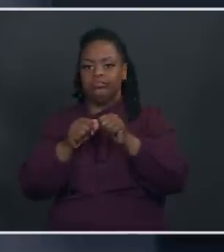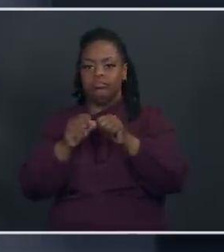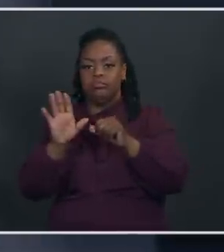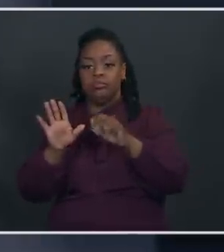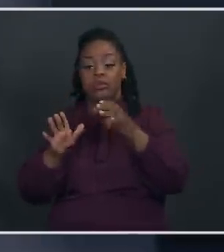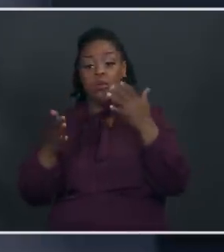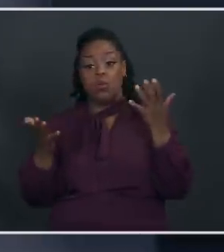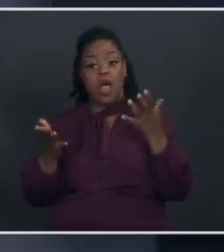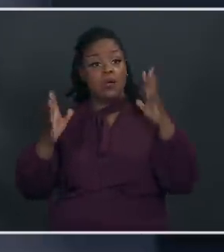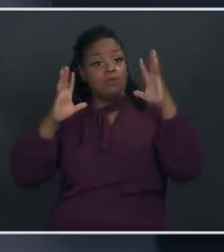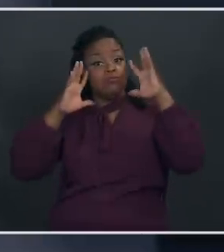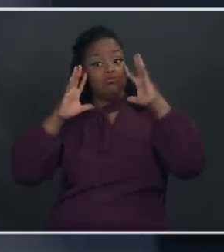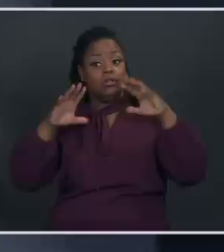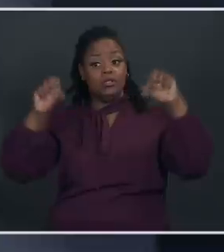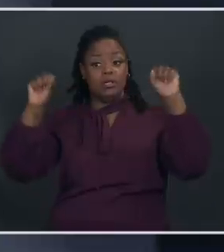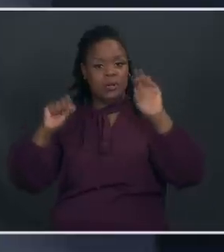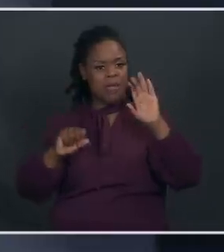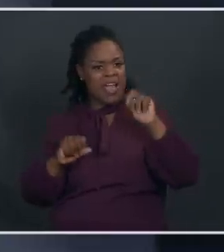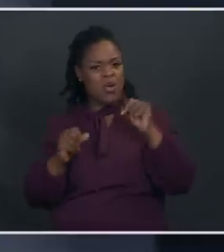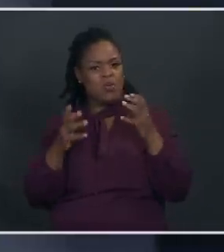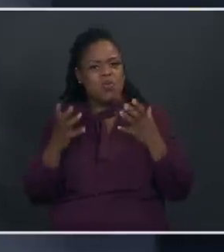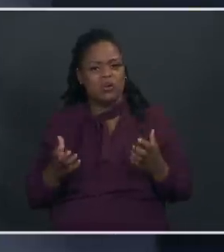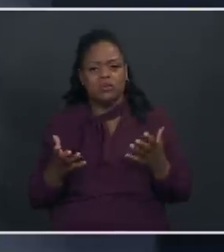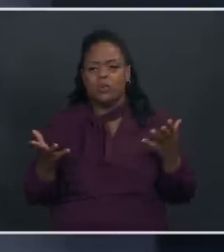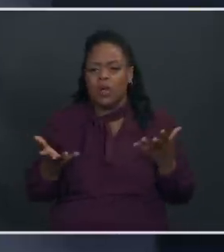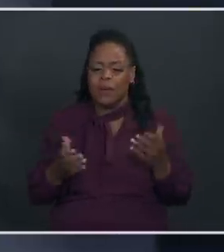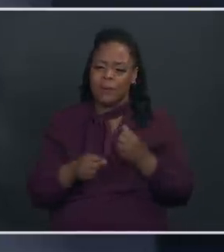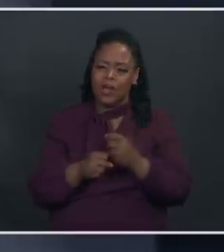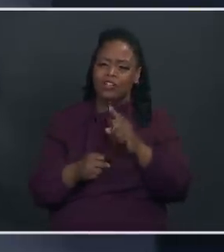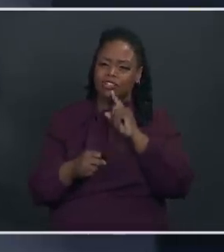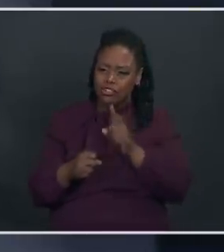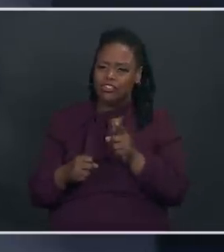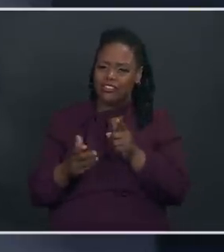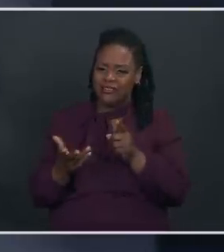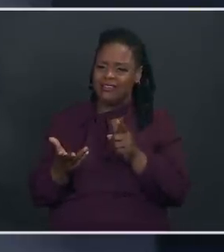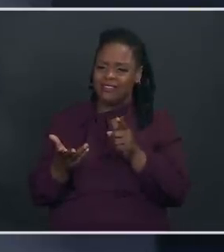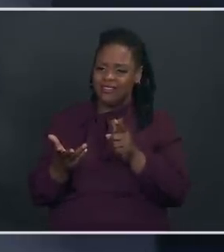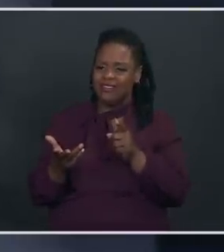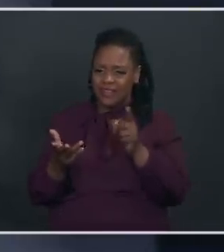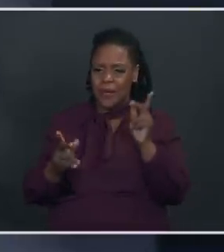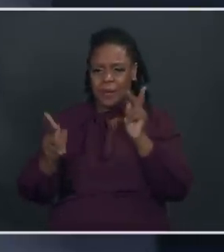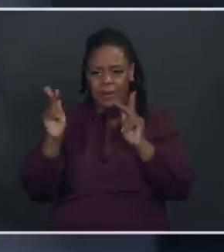is make sure those folks have better choices, that they have alternatives, that they can be the people